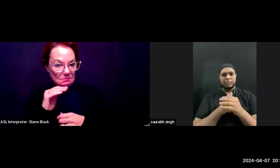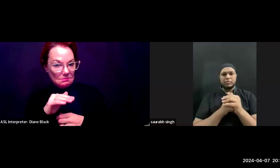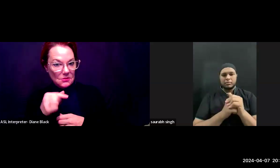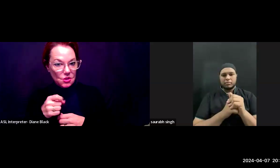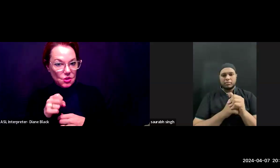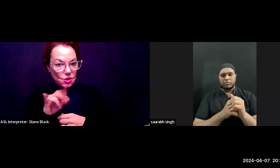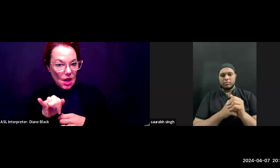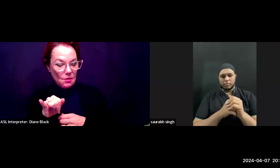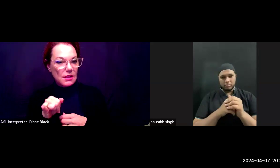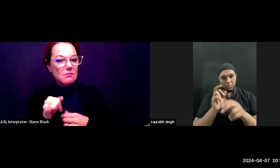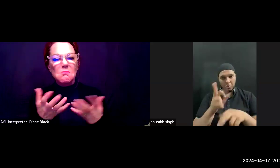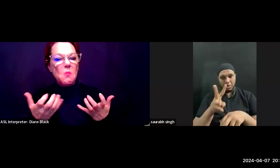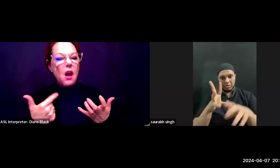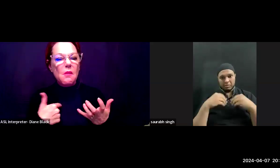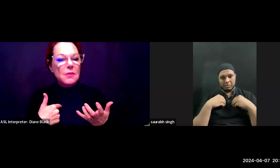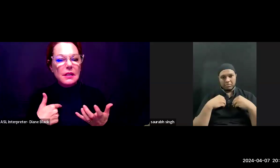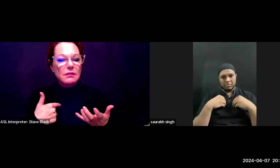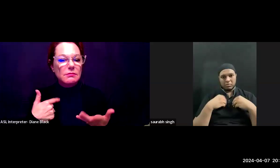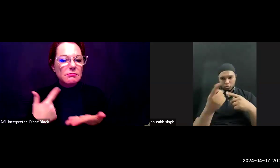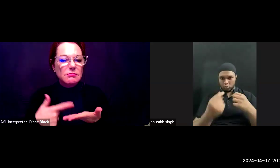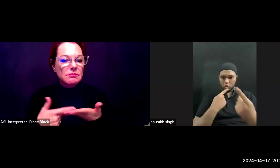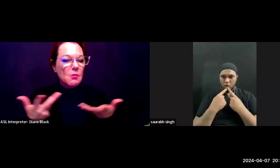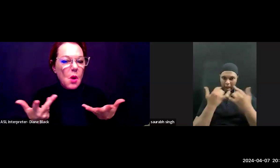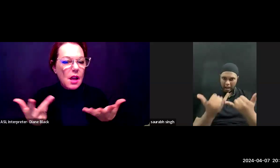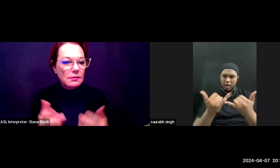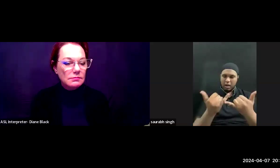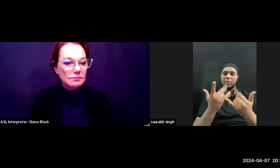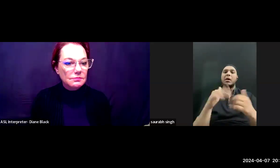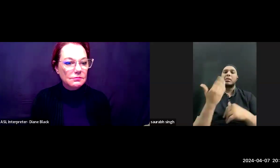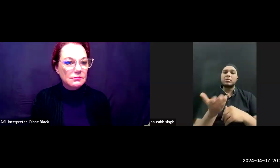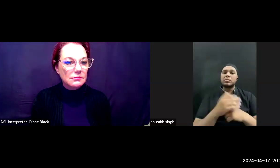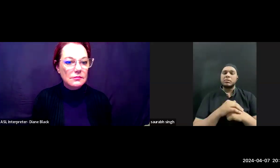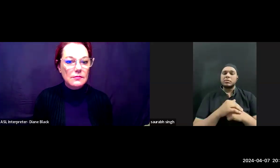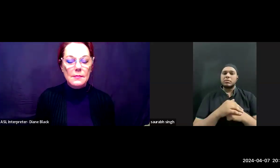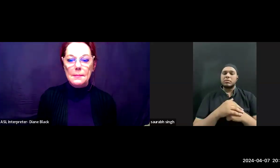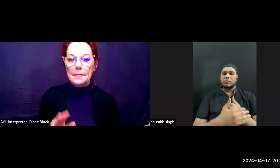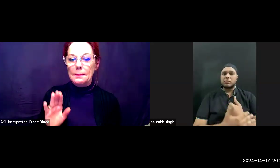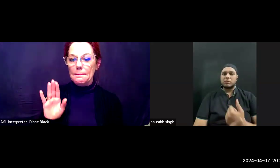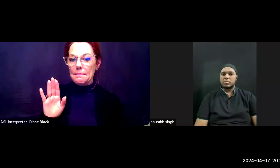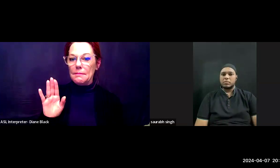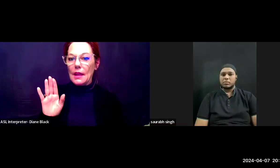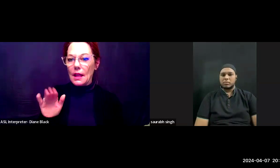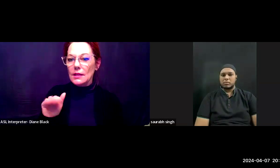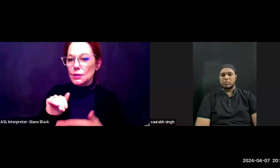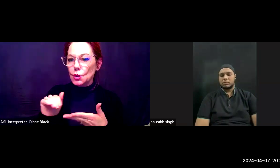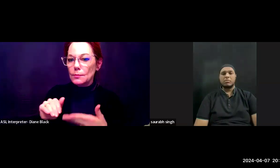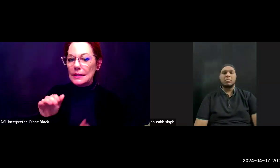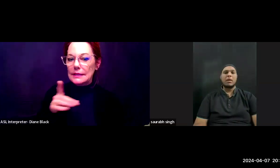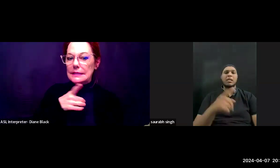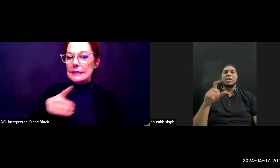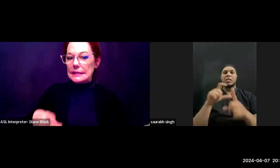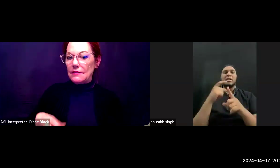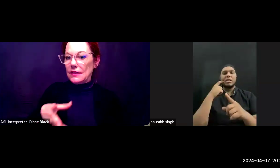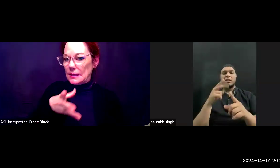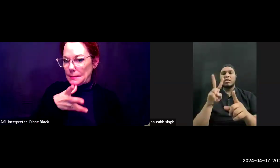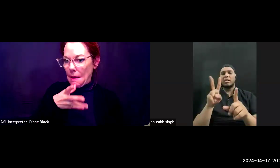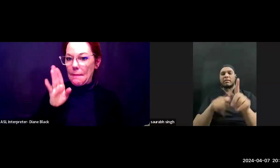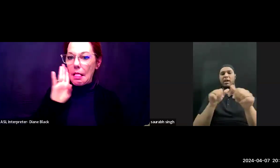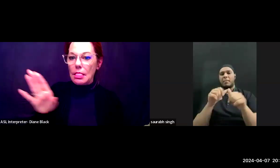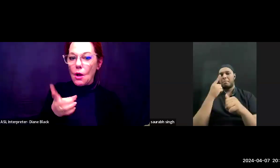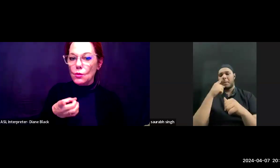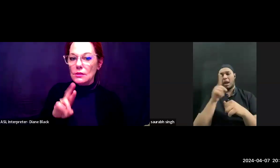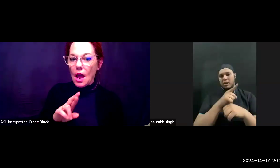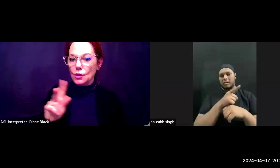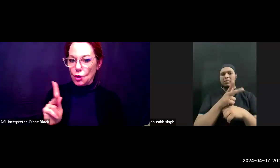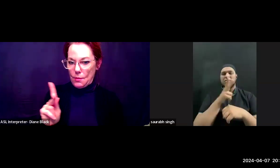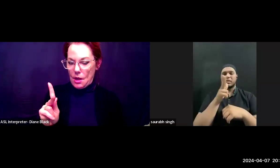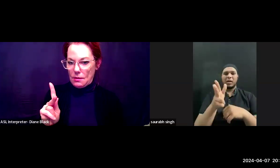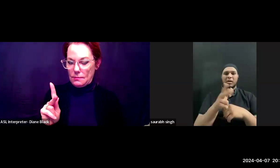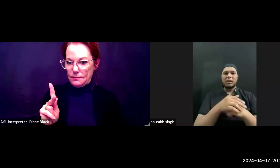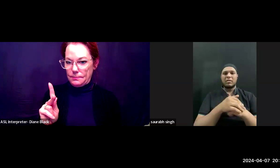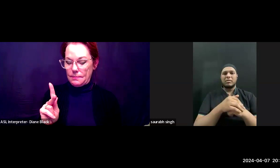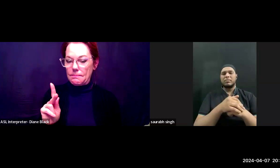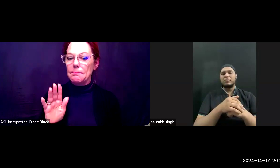want me to talk right now? [Aruna speaking] uh this is Divya's Mom. okay Dr Kumar all right the problem with your in